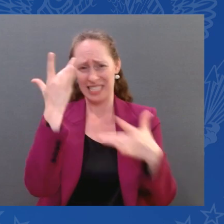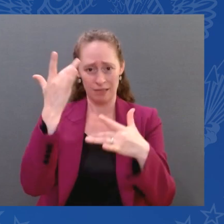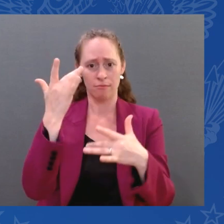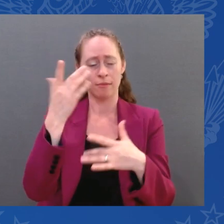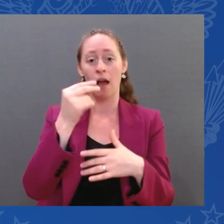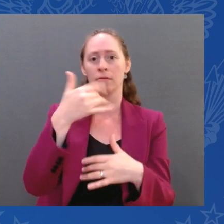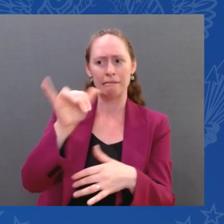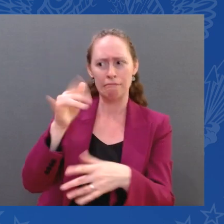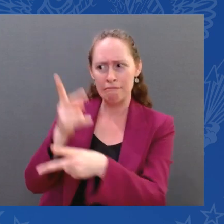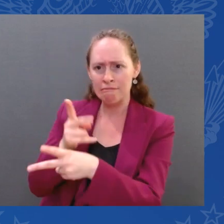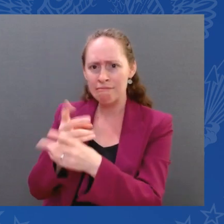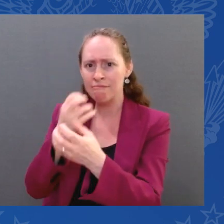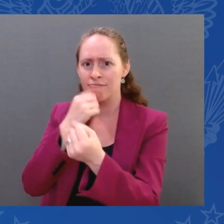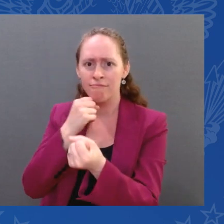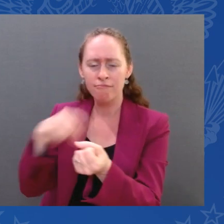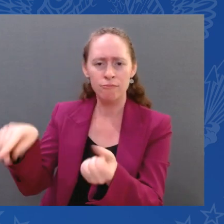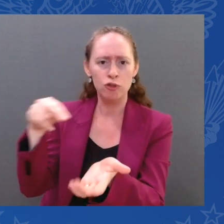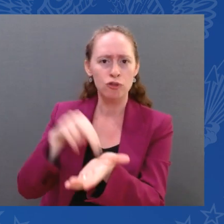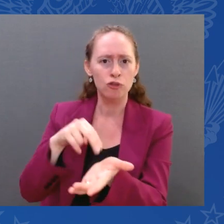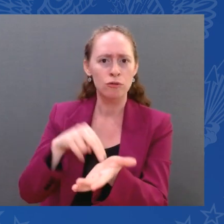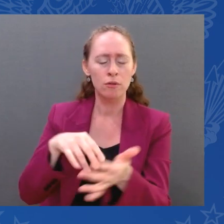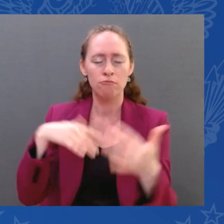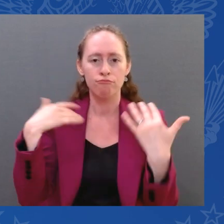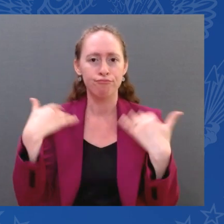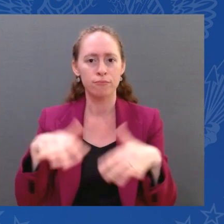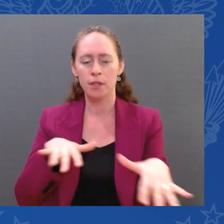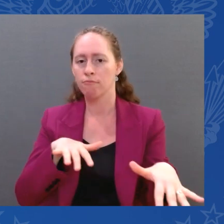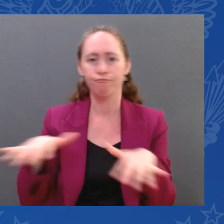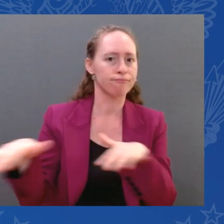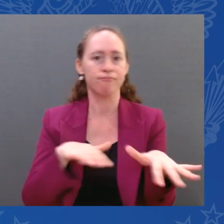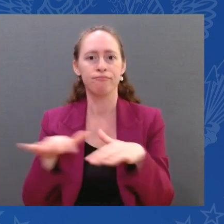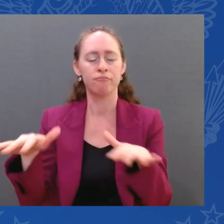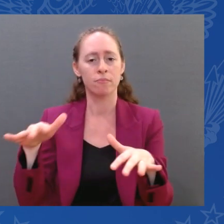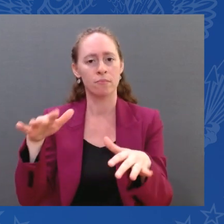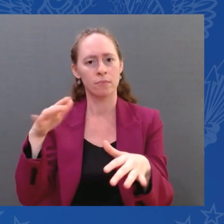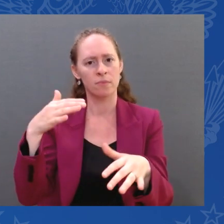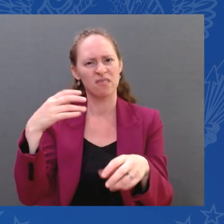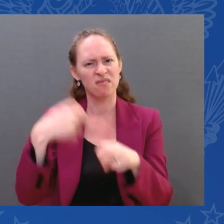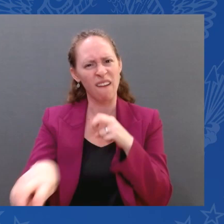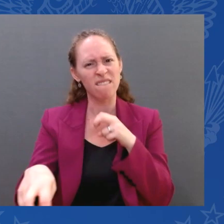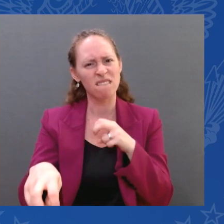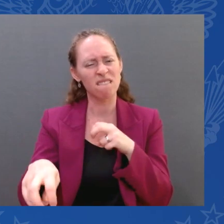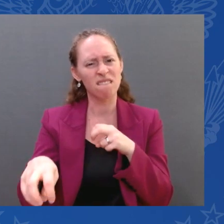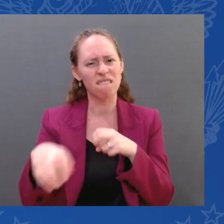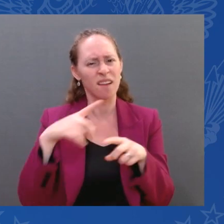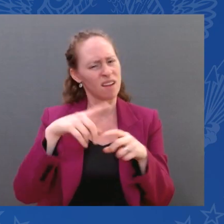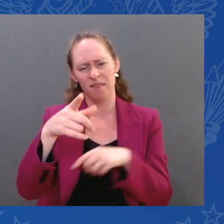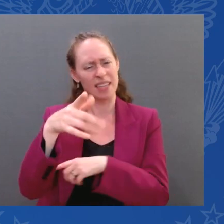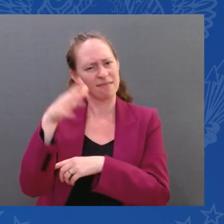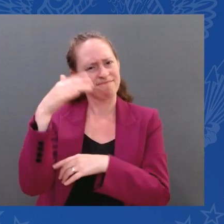and continues to champion vaccinations and mental health for health care workers. She represents the best of America.